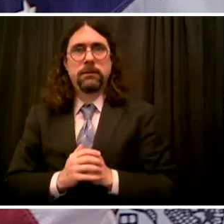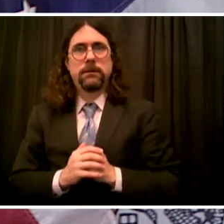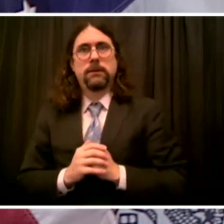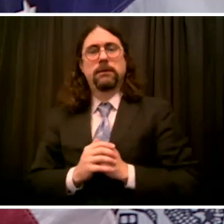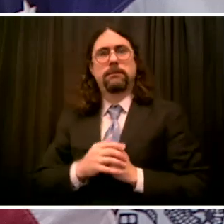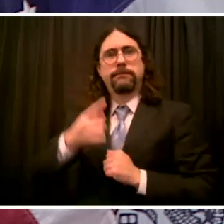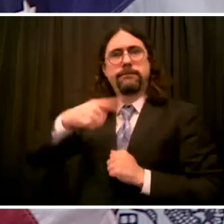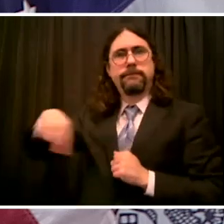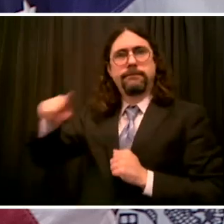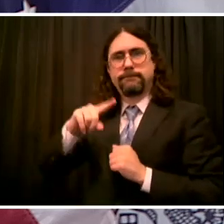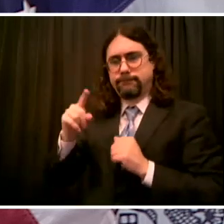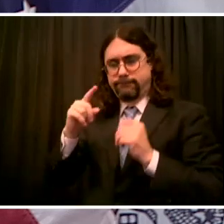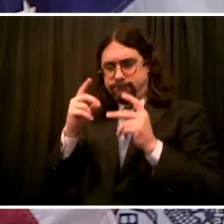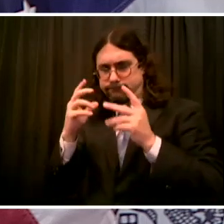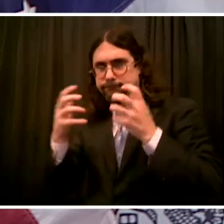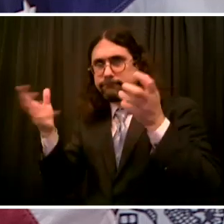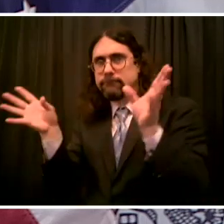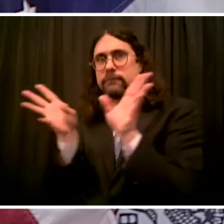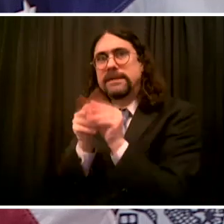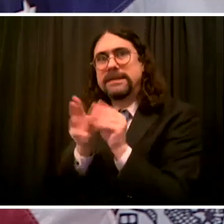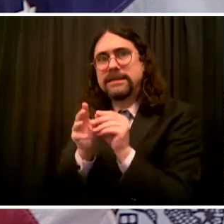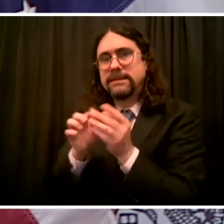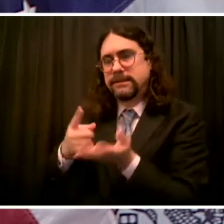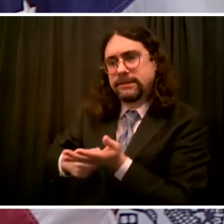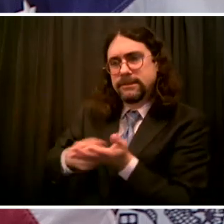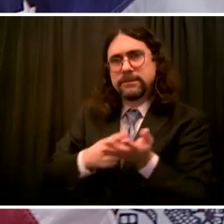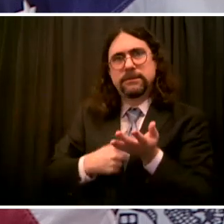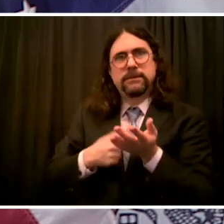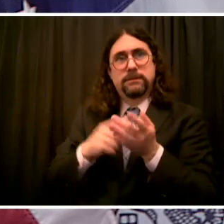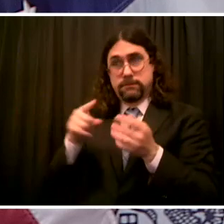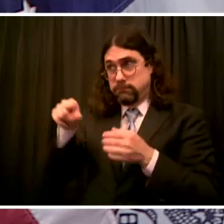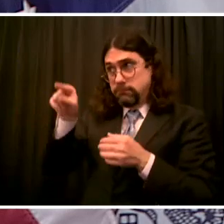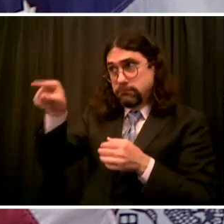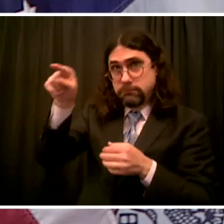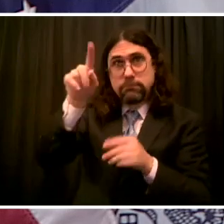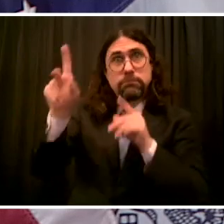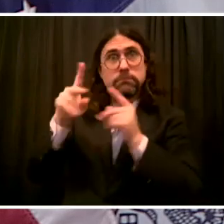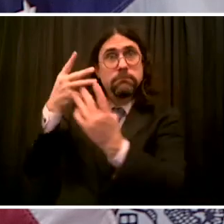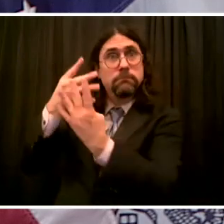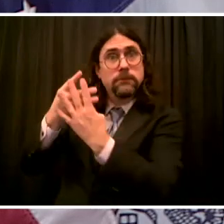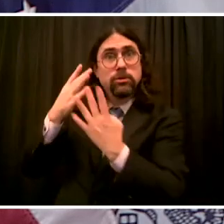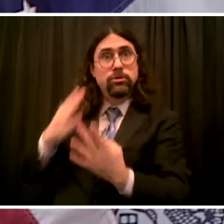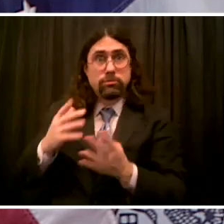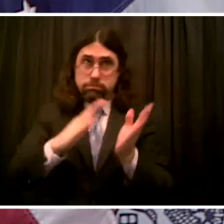ERPSECPTIVE, WORKING WITH THE